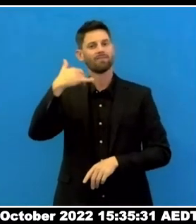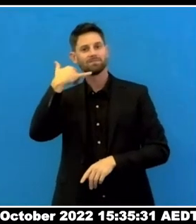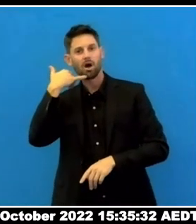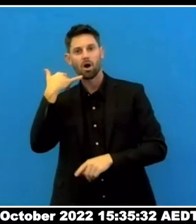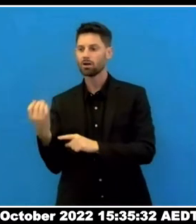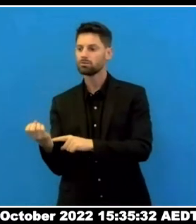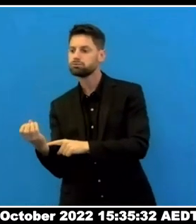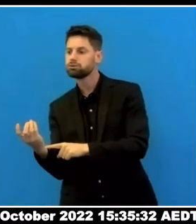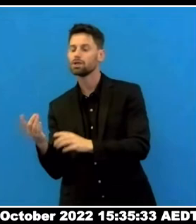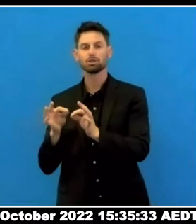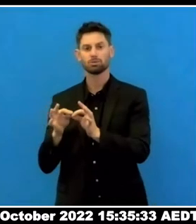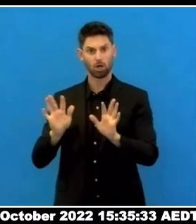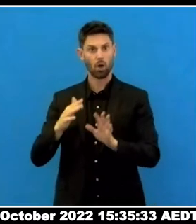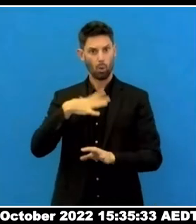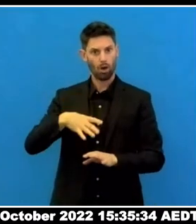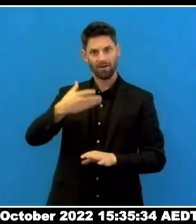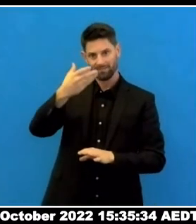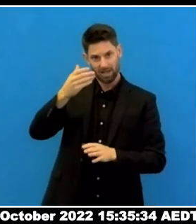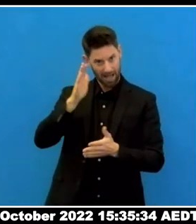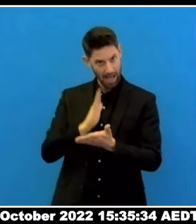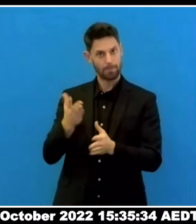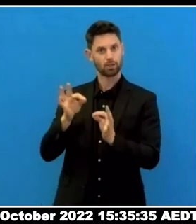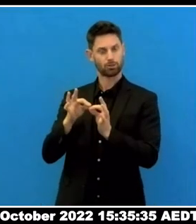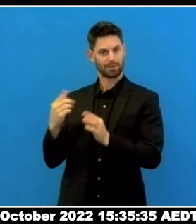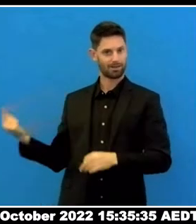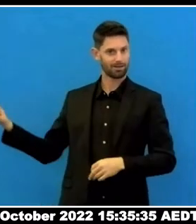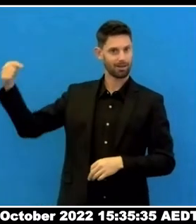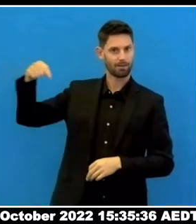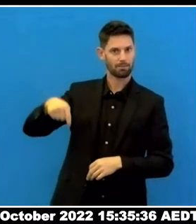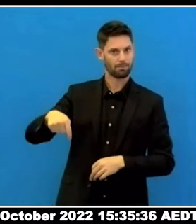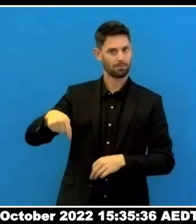Unfortunately, there is no face to face interpreters in regional area.